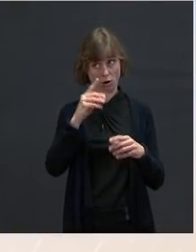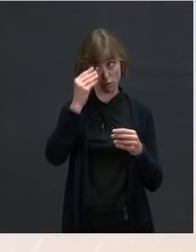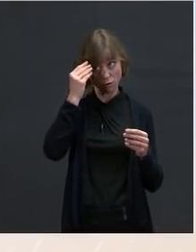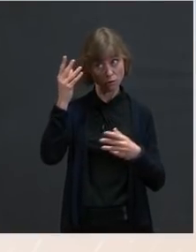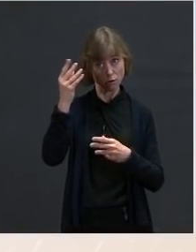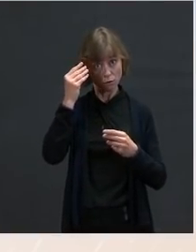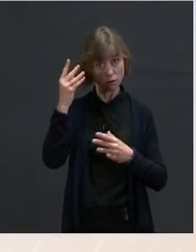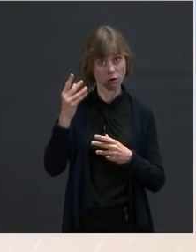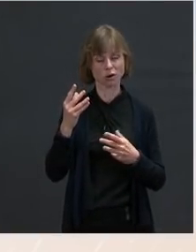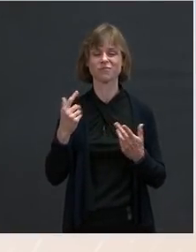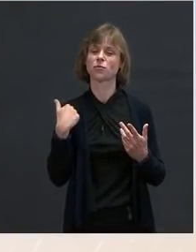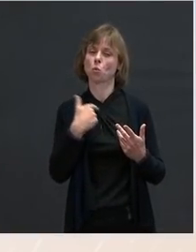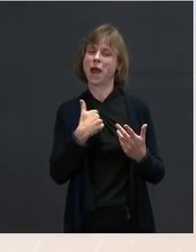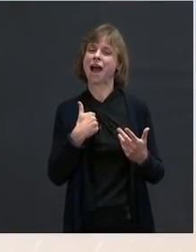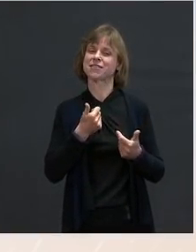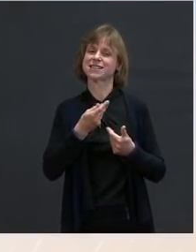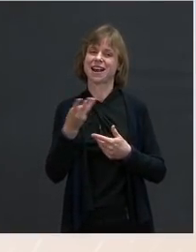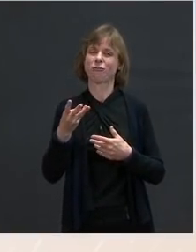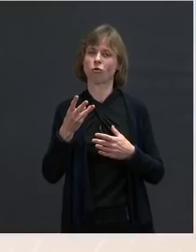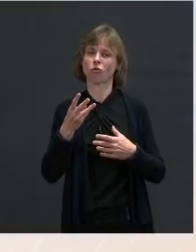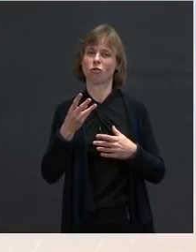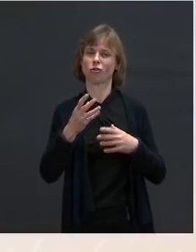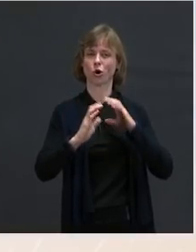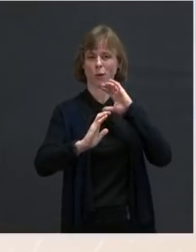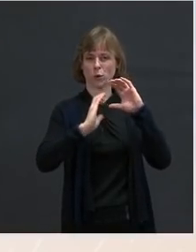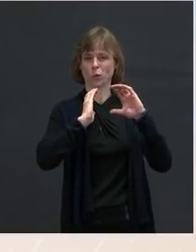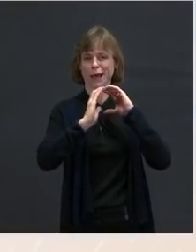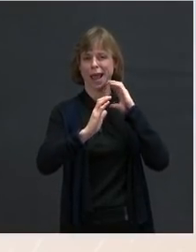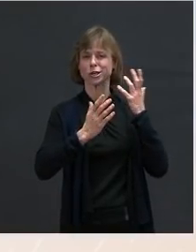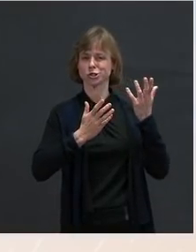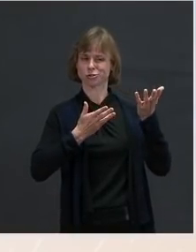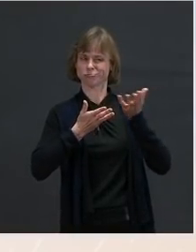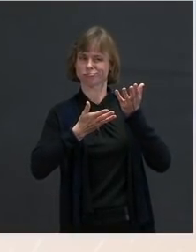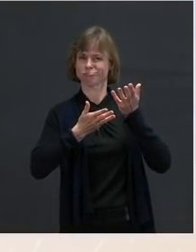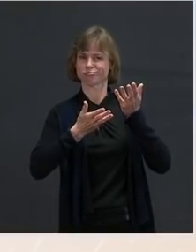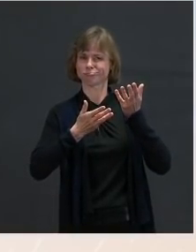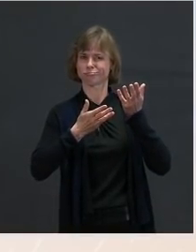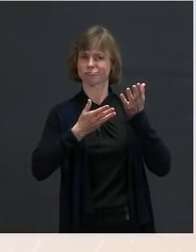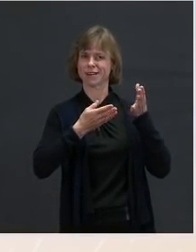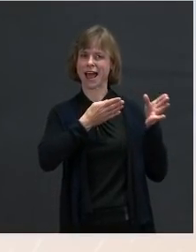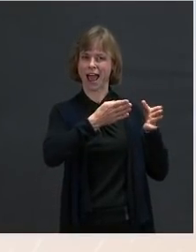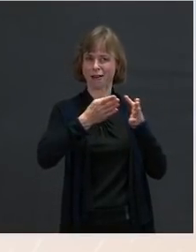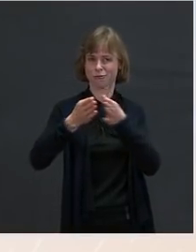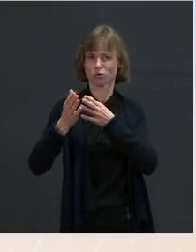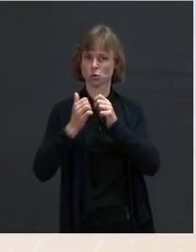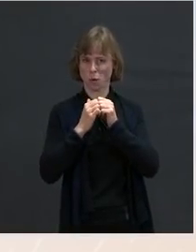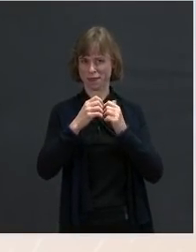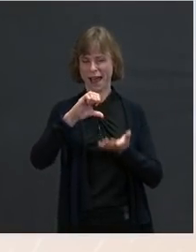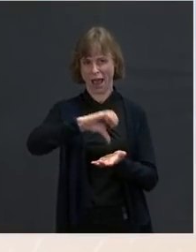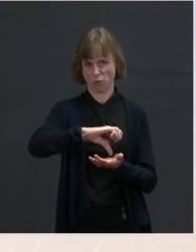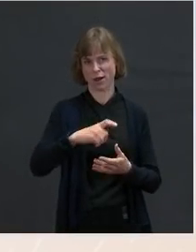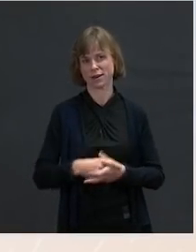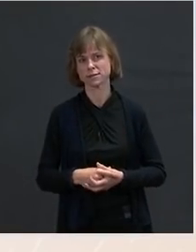of communicating with the Iranians. And we've certainly raised American citizens,